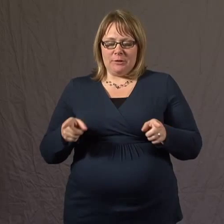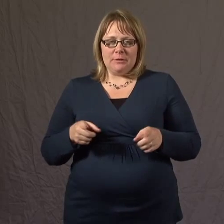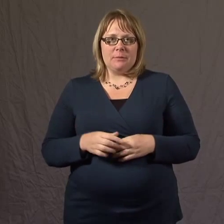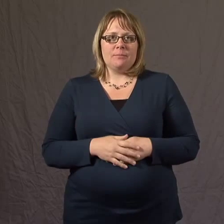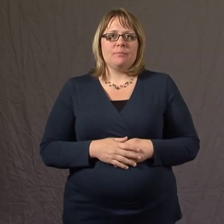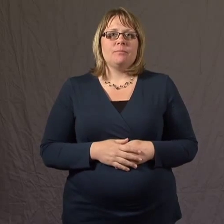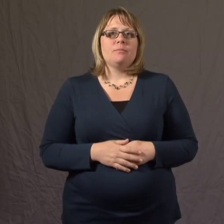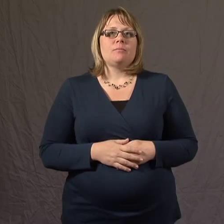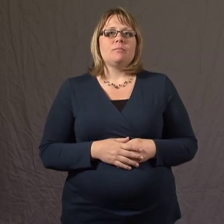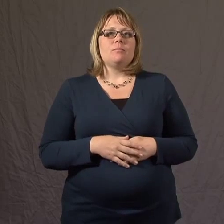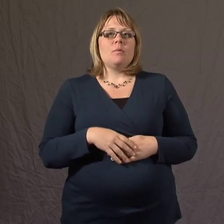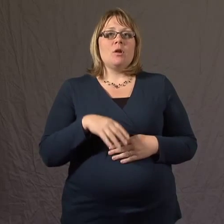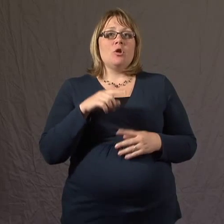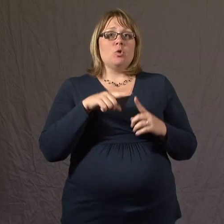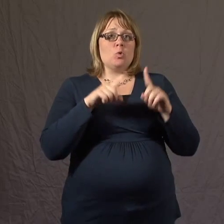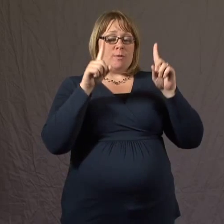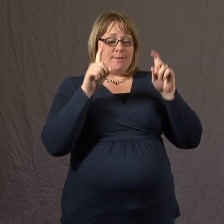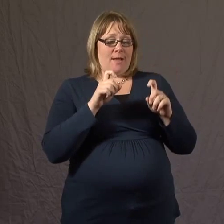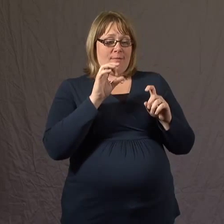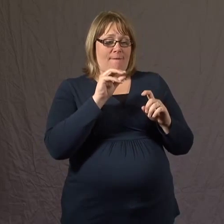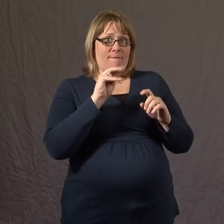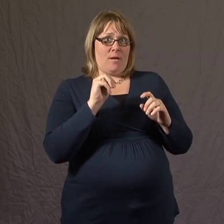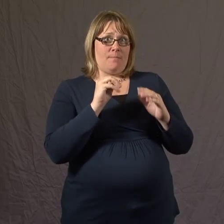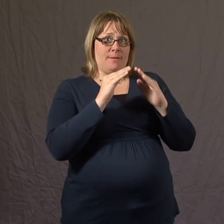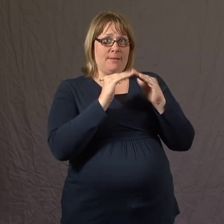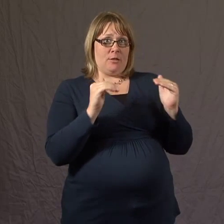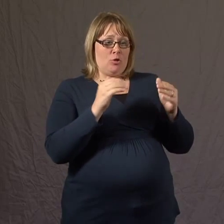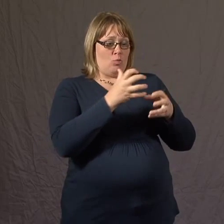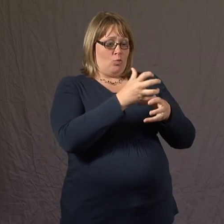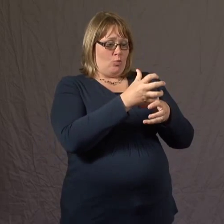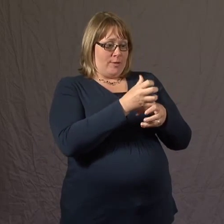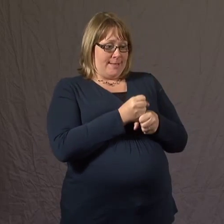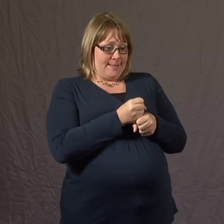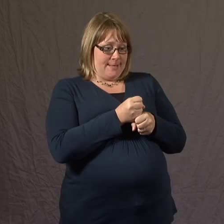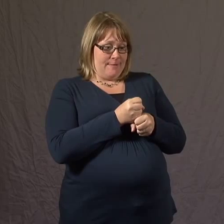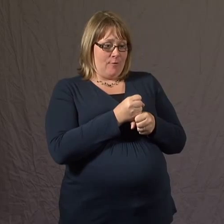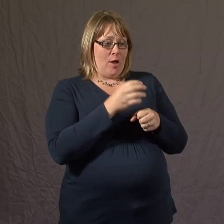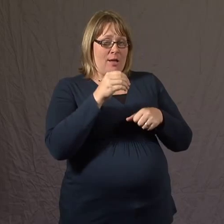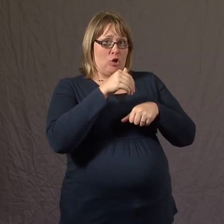a neckloop is a little bit more complex. I will explain each of them.